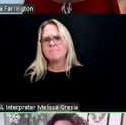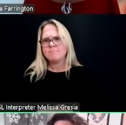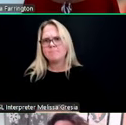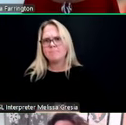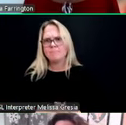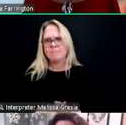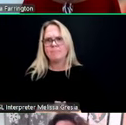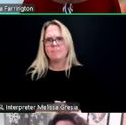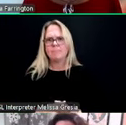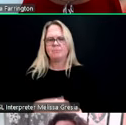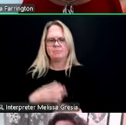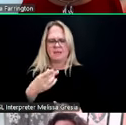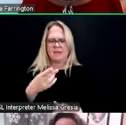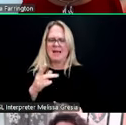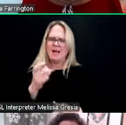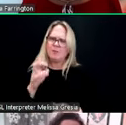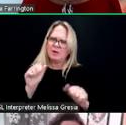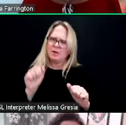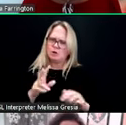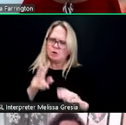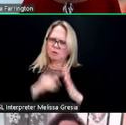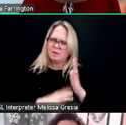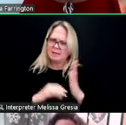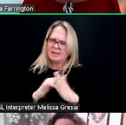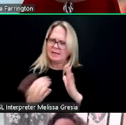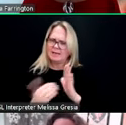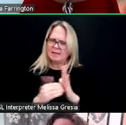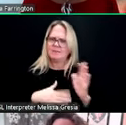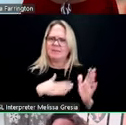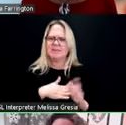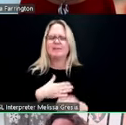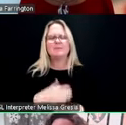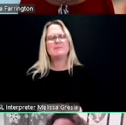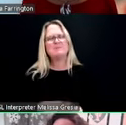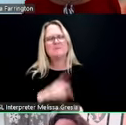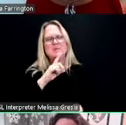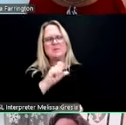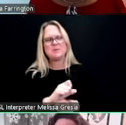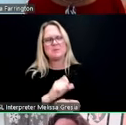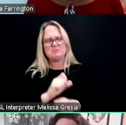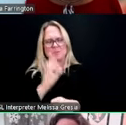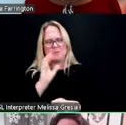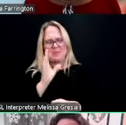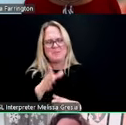Heather, can you read that one more time? I just want to make sure I understood it. Sure. Uh,